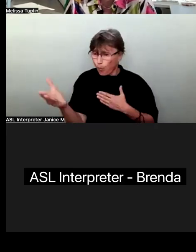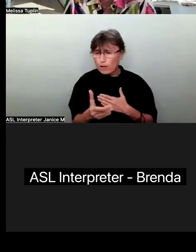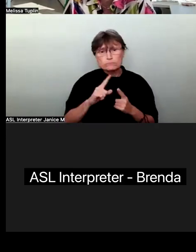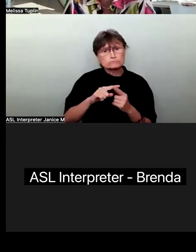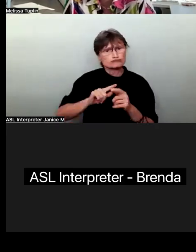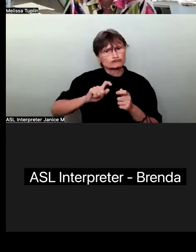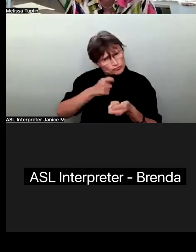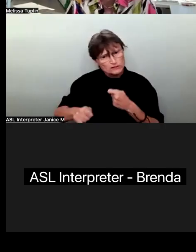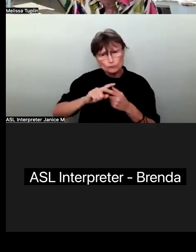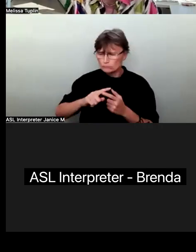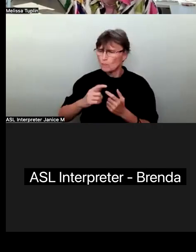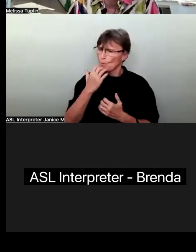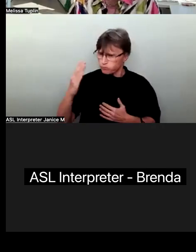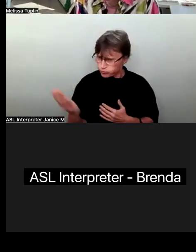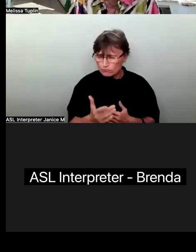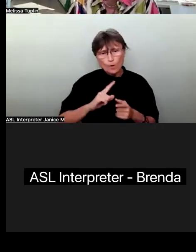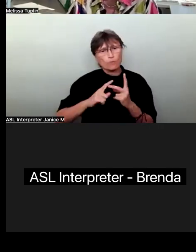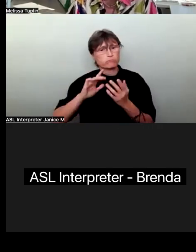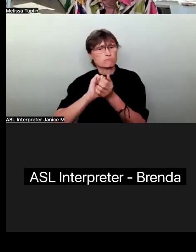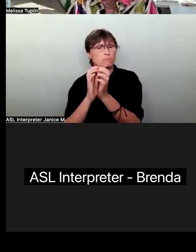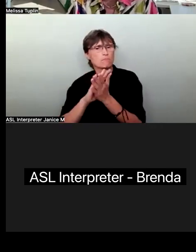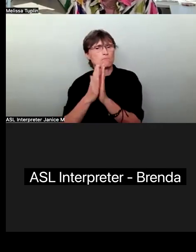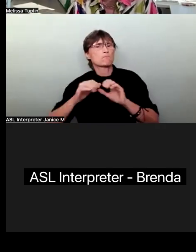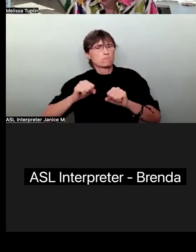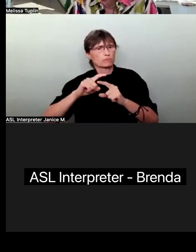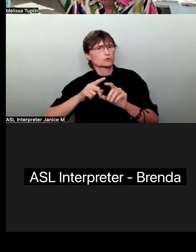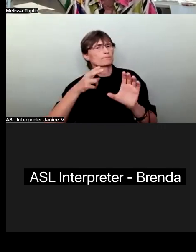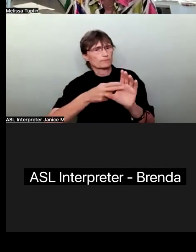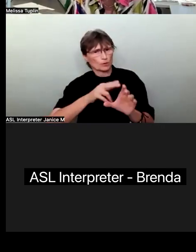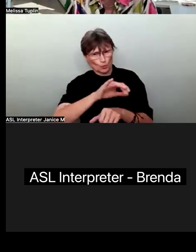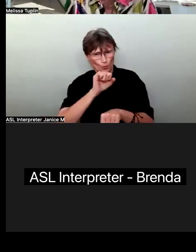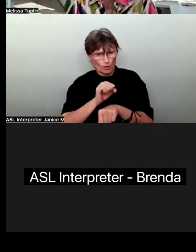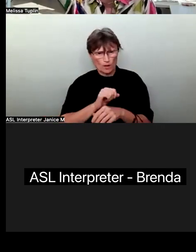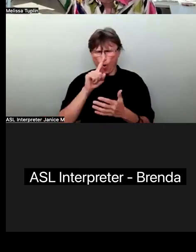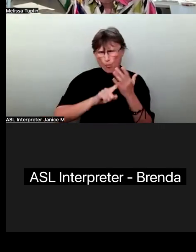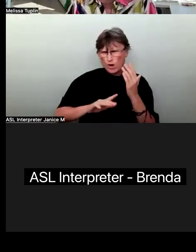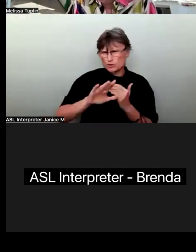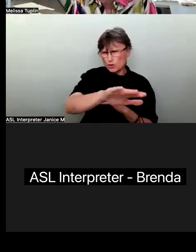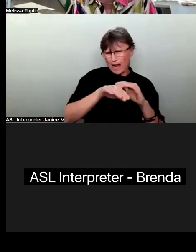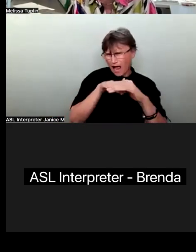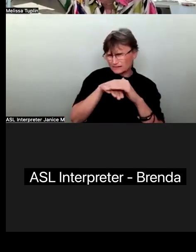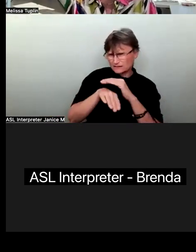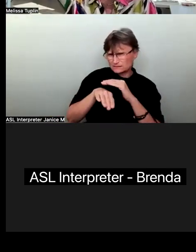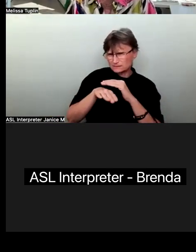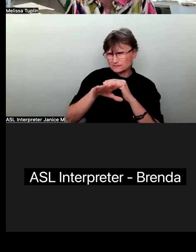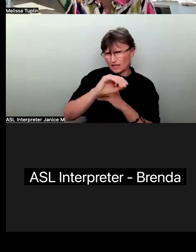in your work. How do you consider accessibility and inclusion when you design your programs? Are